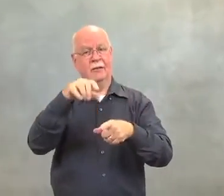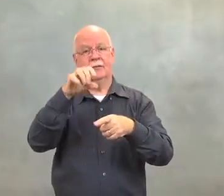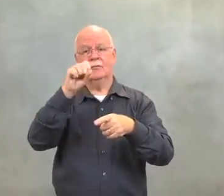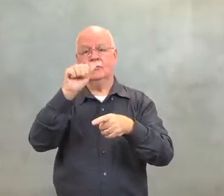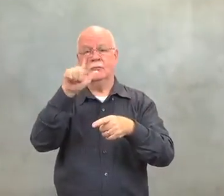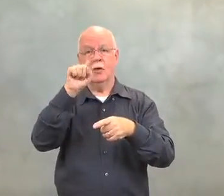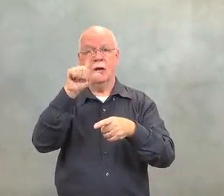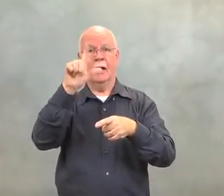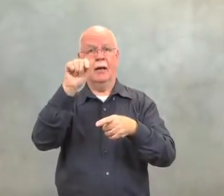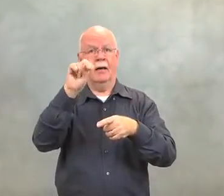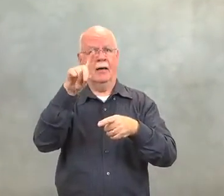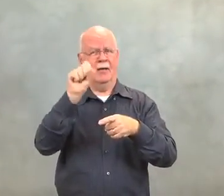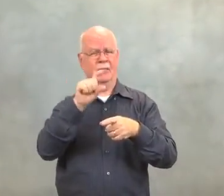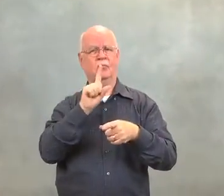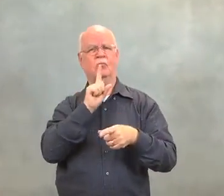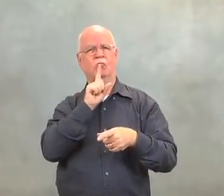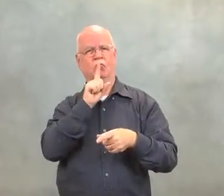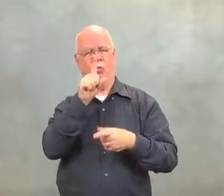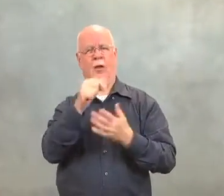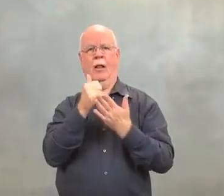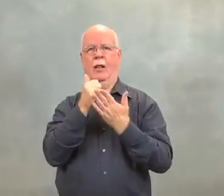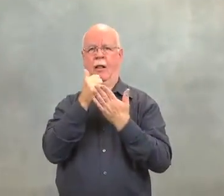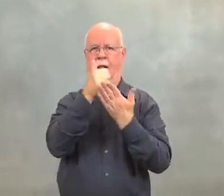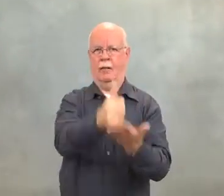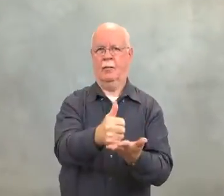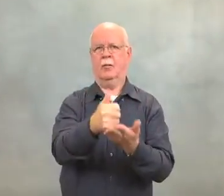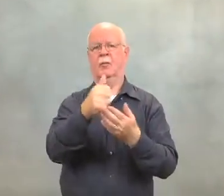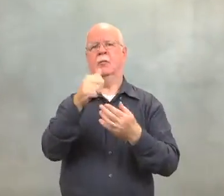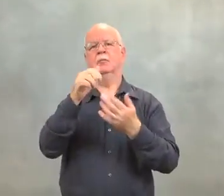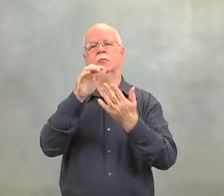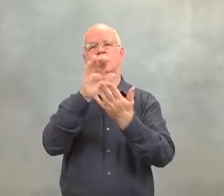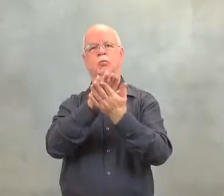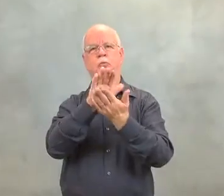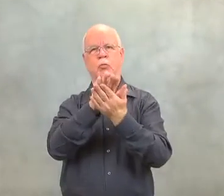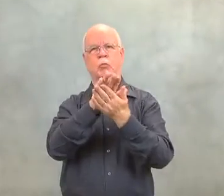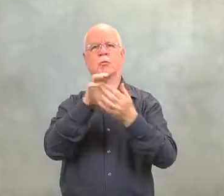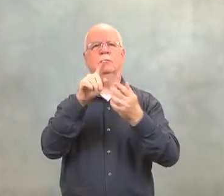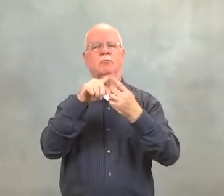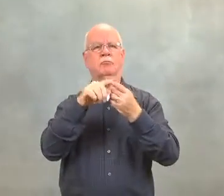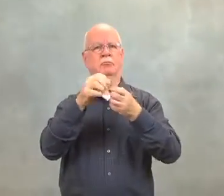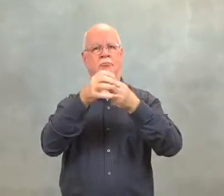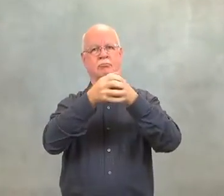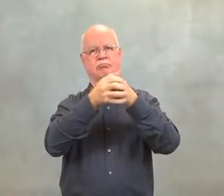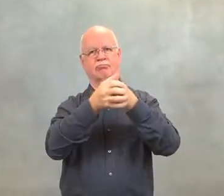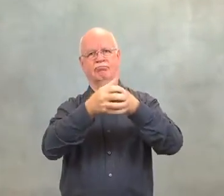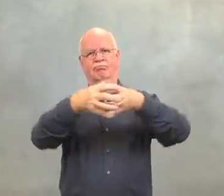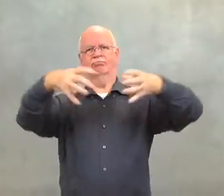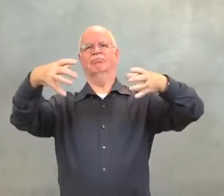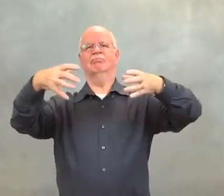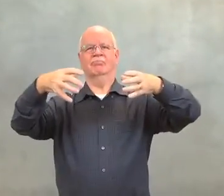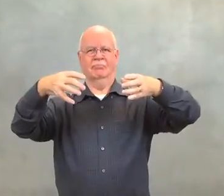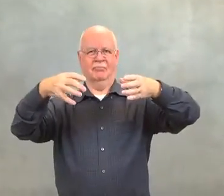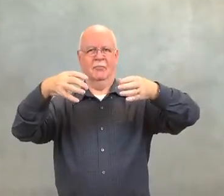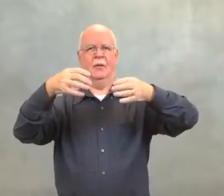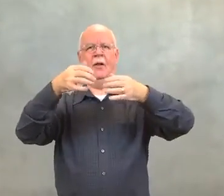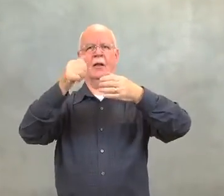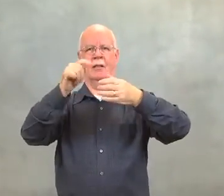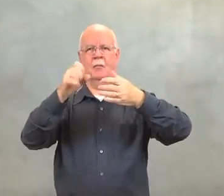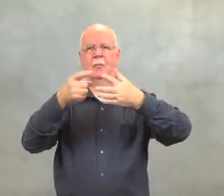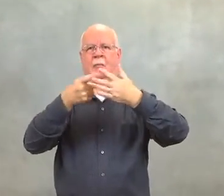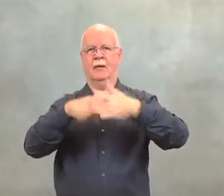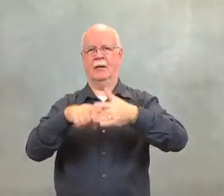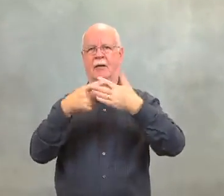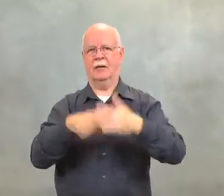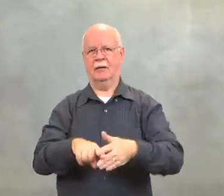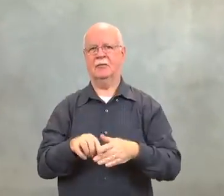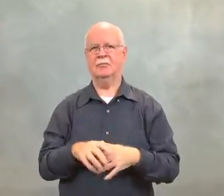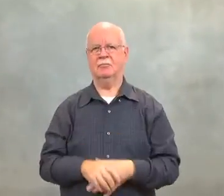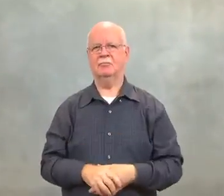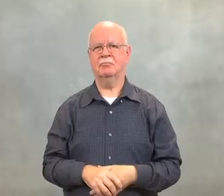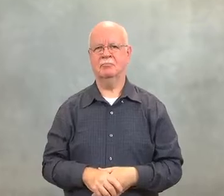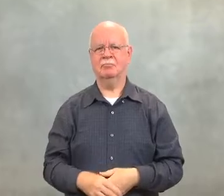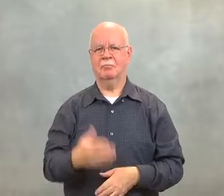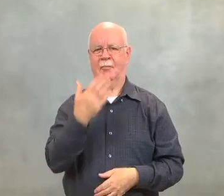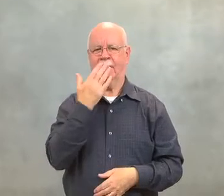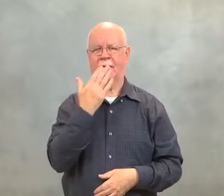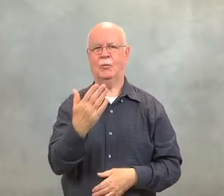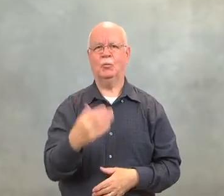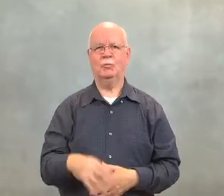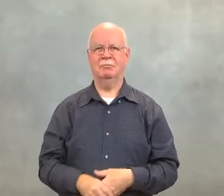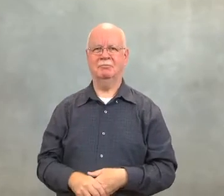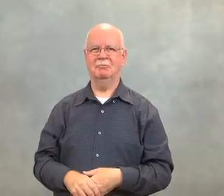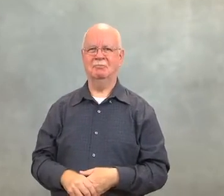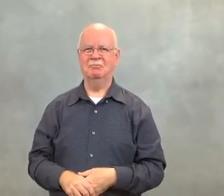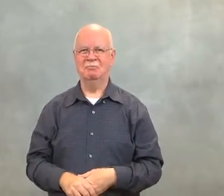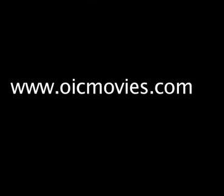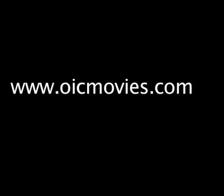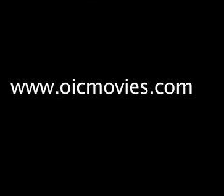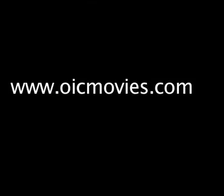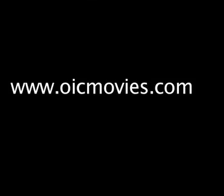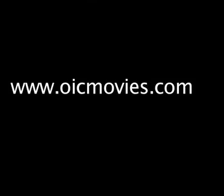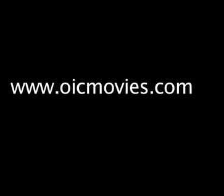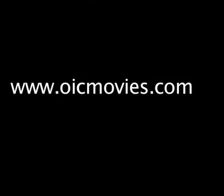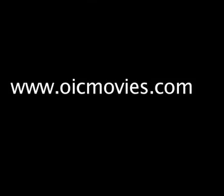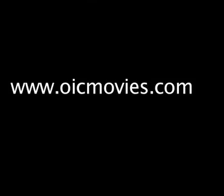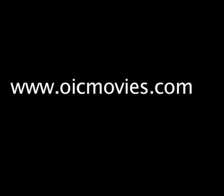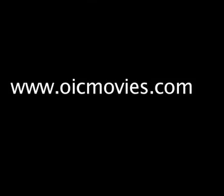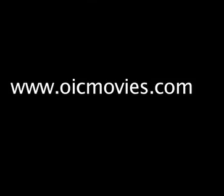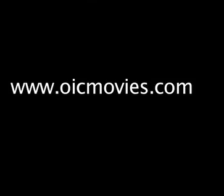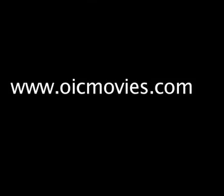The salt lands were instrumental in establishing and expanding the school.